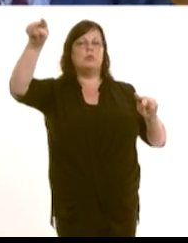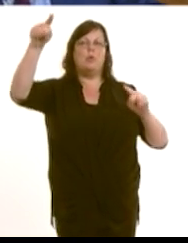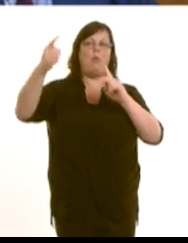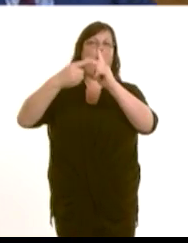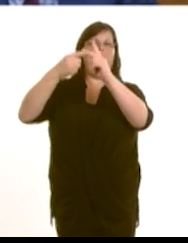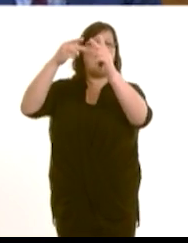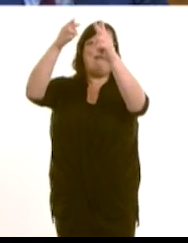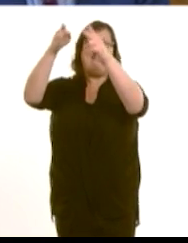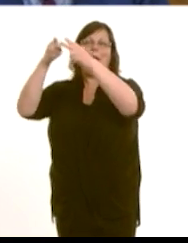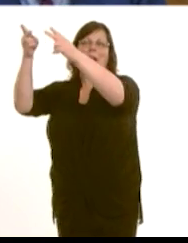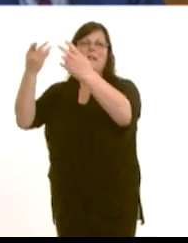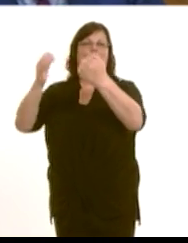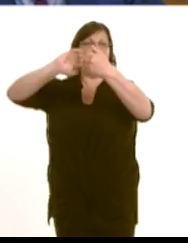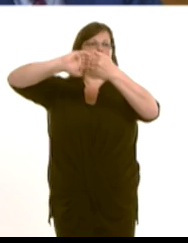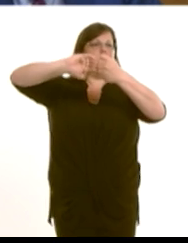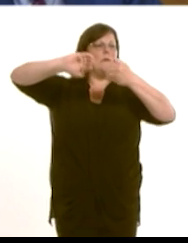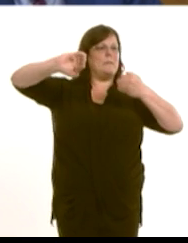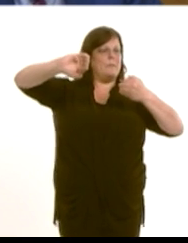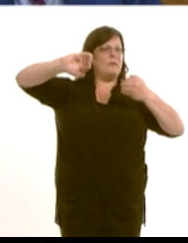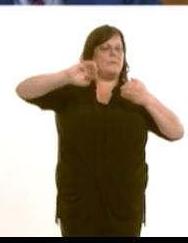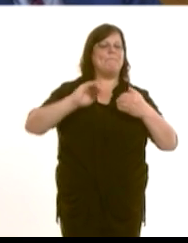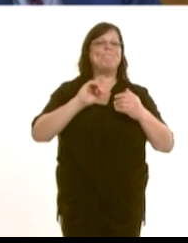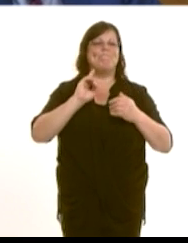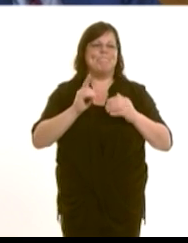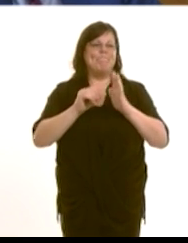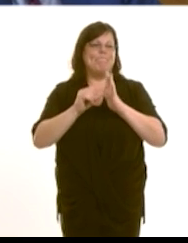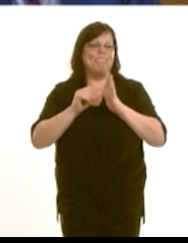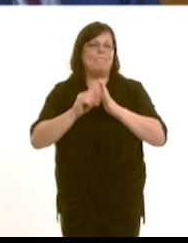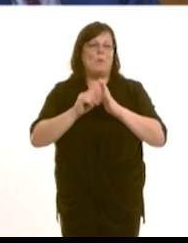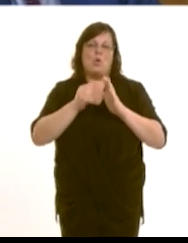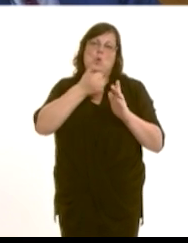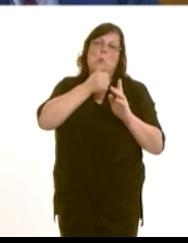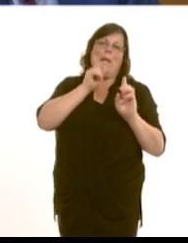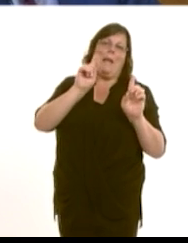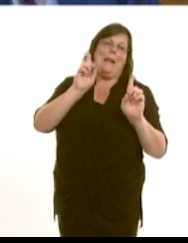Whatís important is that we have the potential for tourism through our canals, and in that